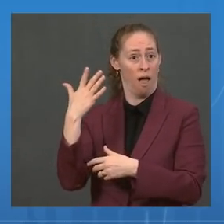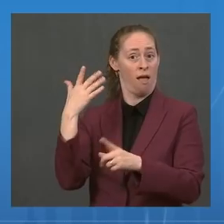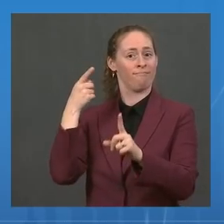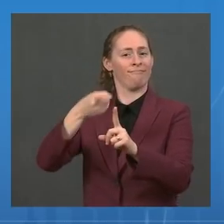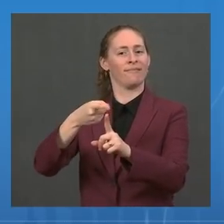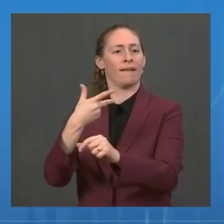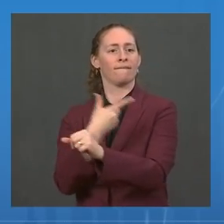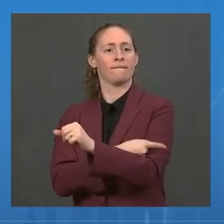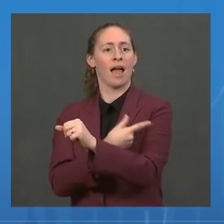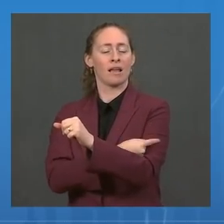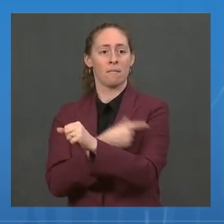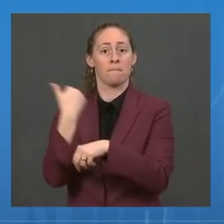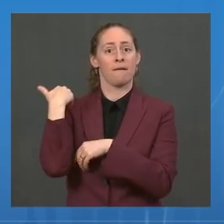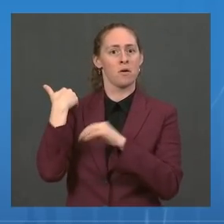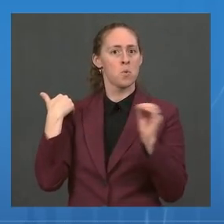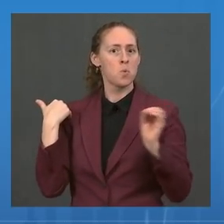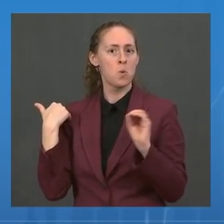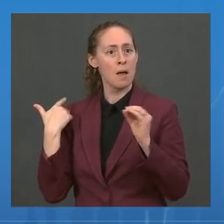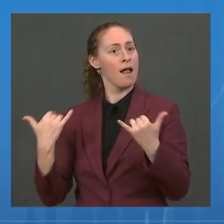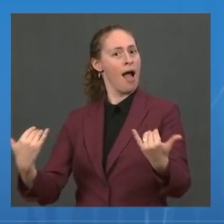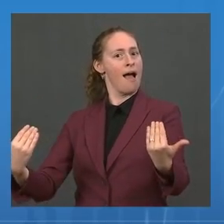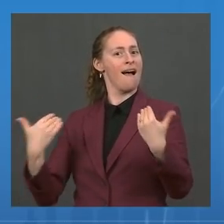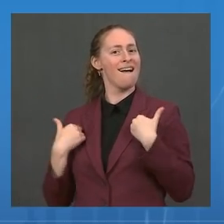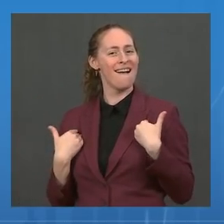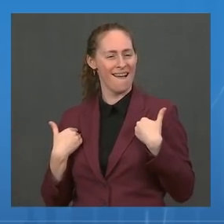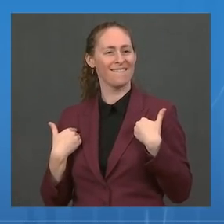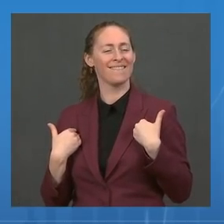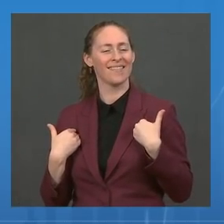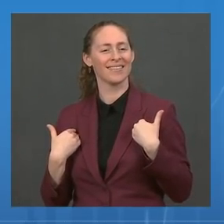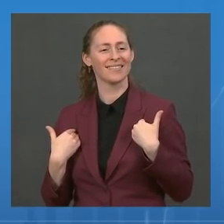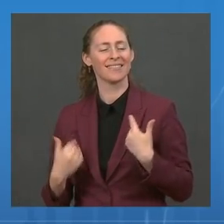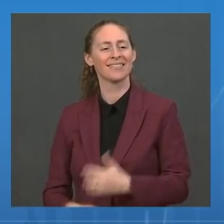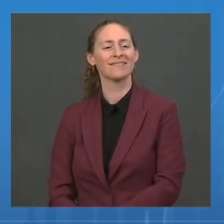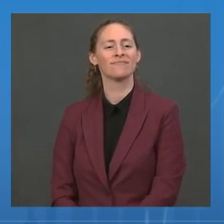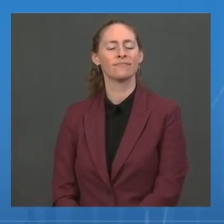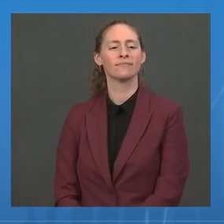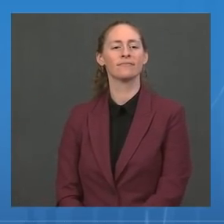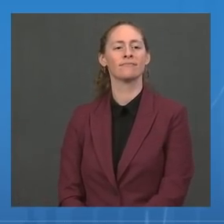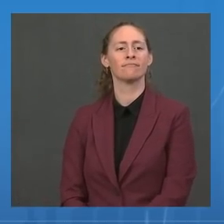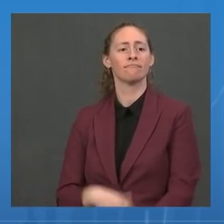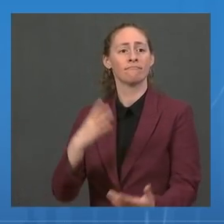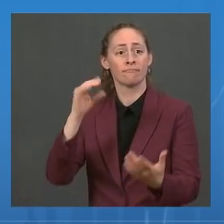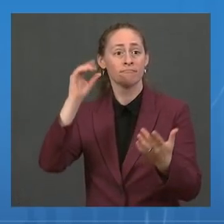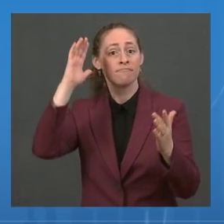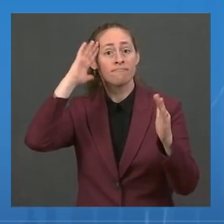Now we also have the promise of a vaccine for children under 12. We will continue to press forward